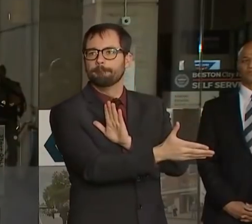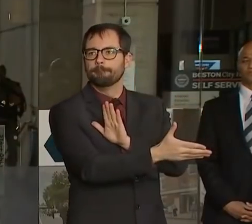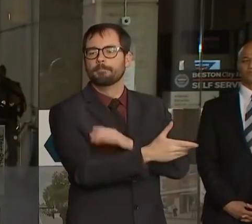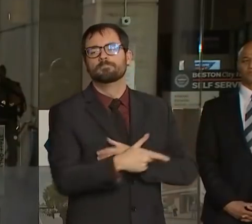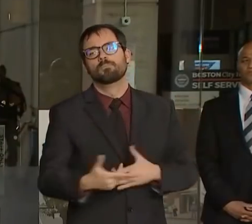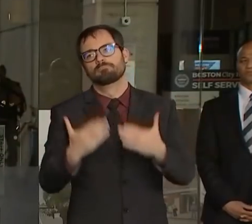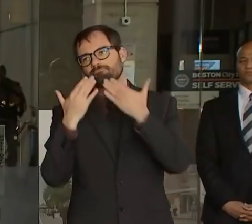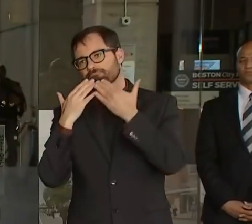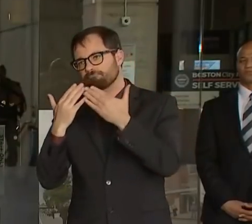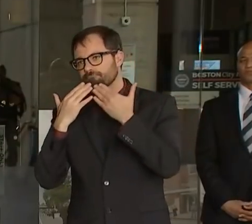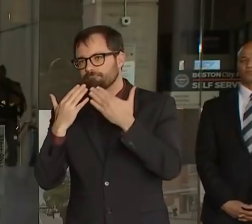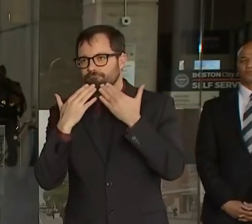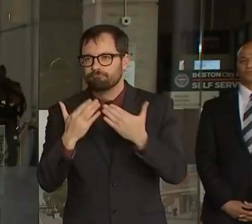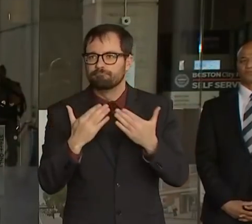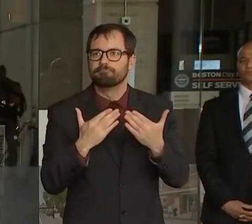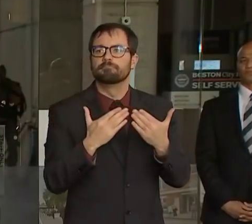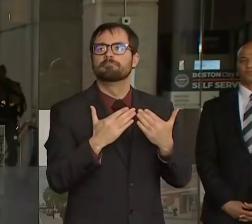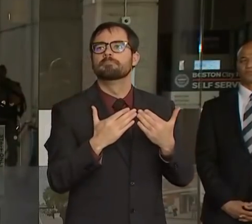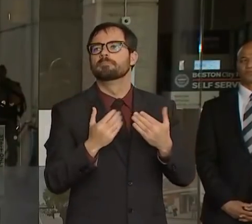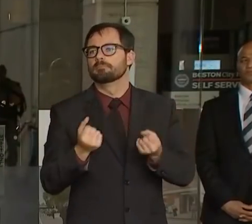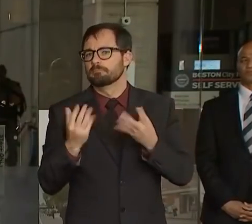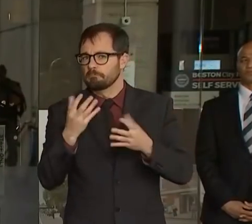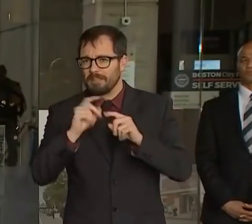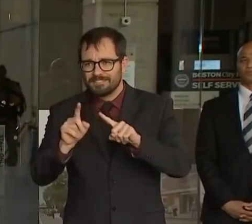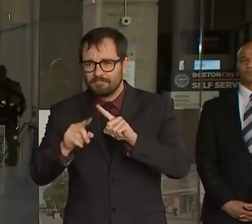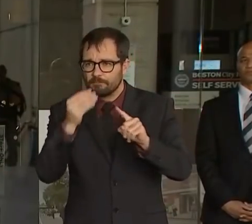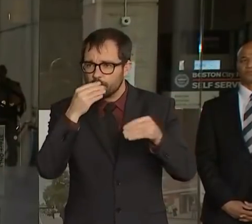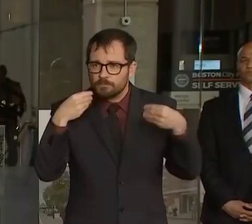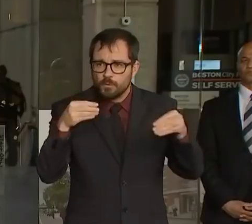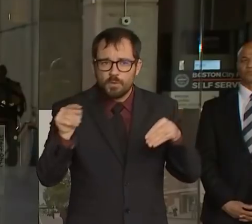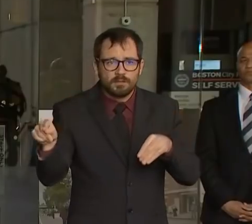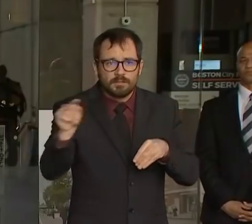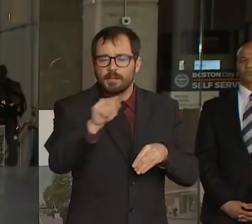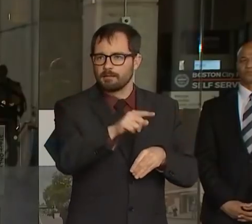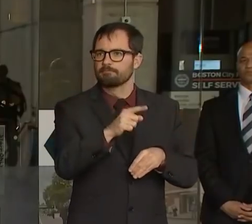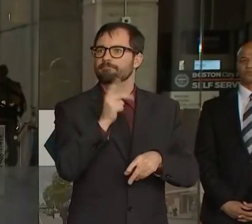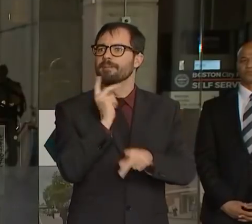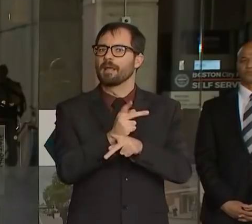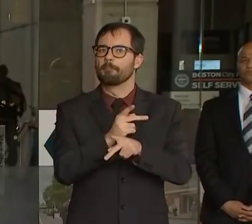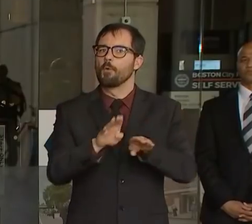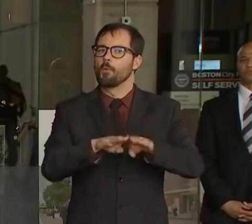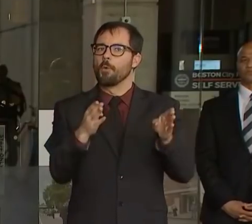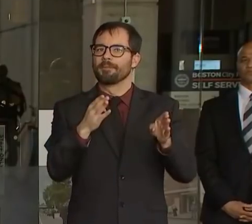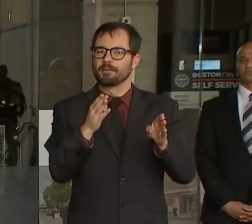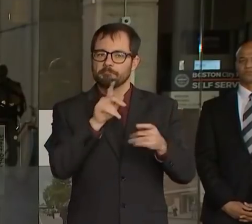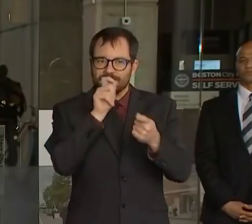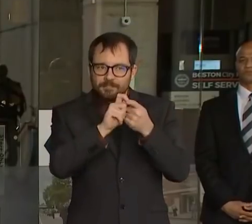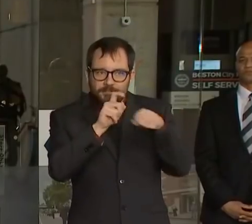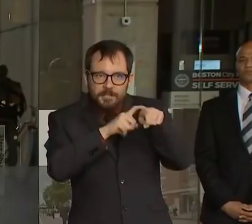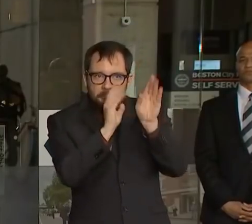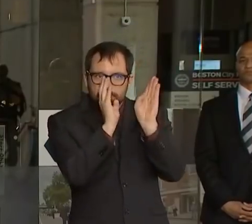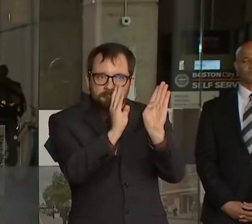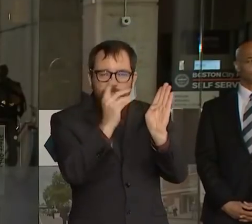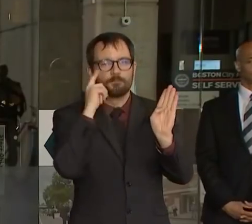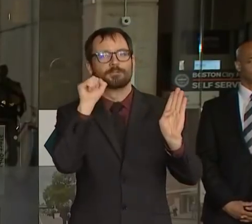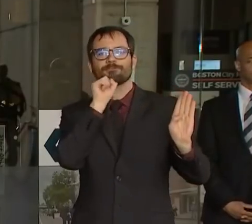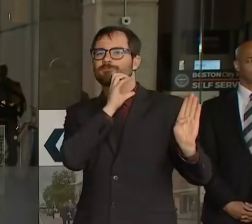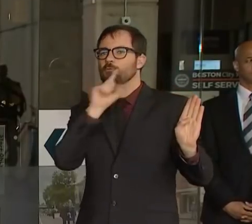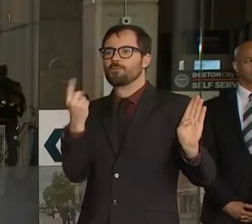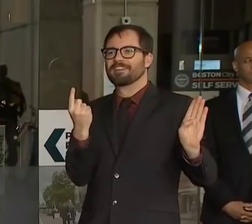WITH SPECIAL PASSIONS. MANY GROCERY STORES, I WANT TO THINK THE GROCERY STORE THERE ARE SIX AND SEVEN THAT